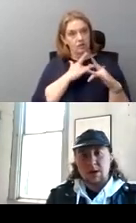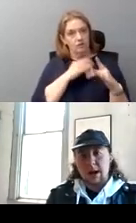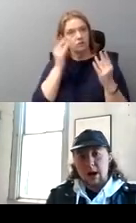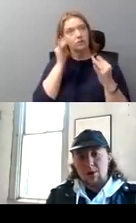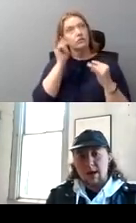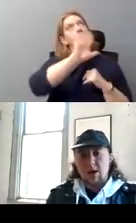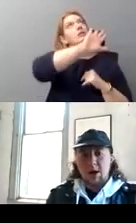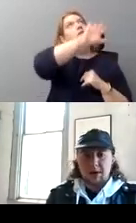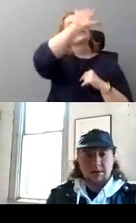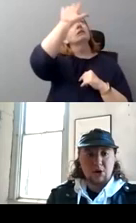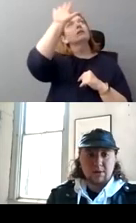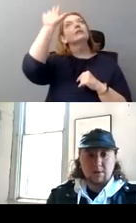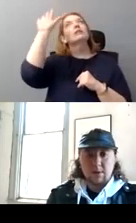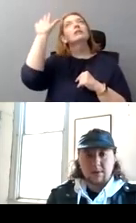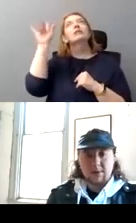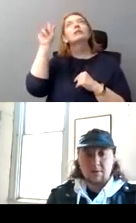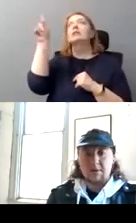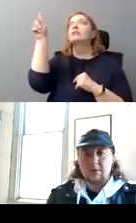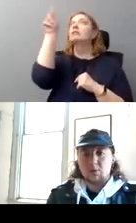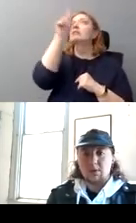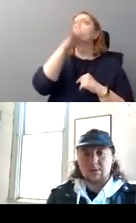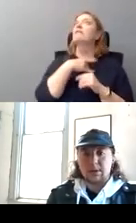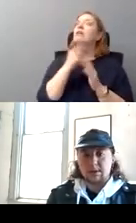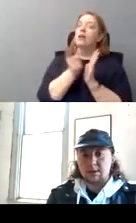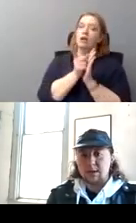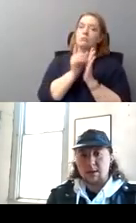and how they operate as moments of rest to reflect on ones space underneath.